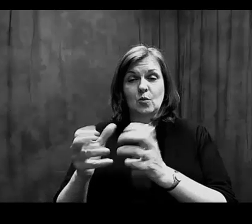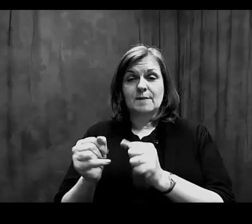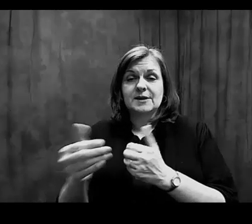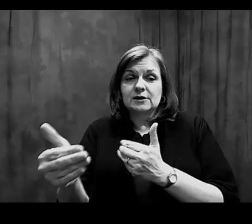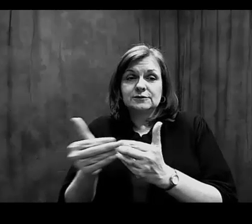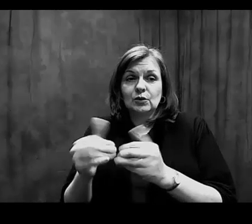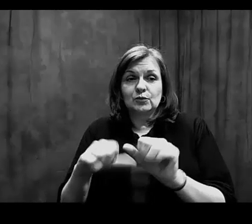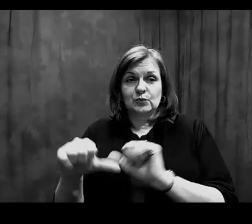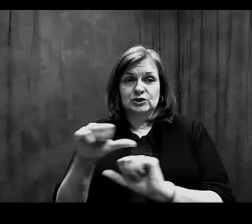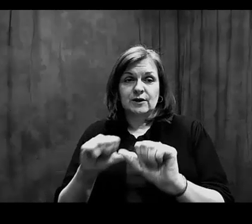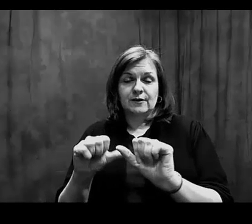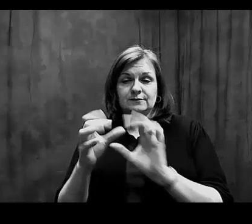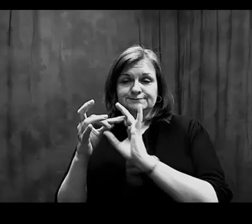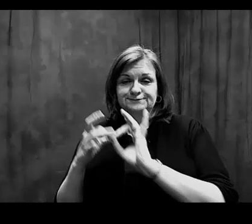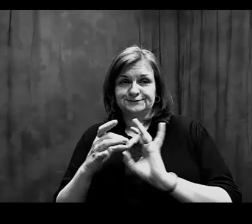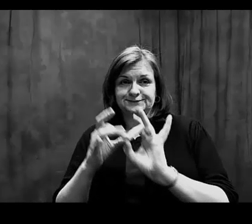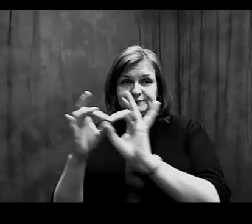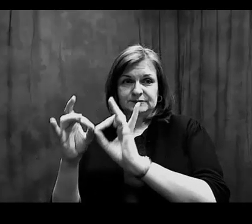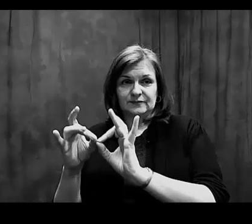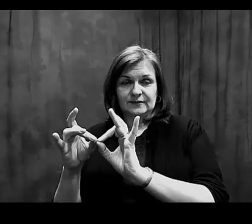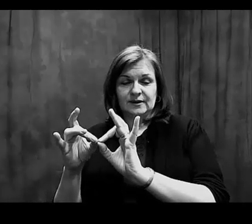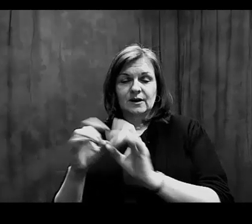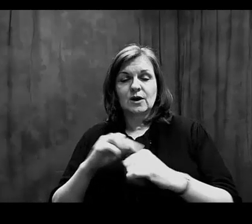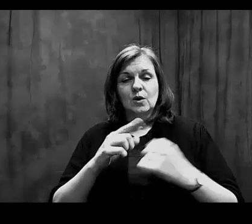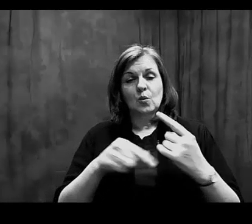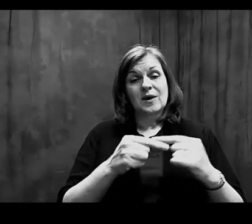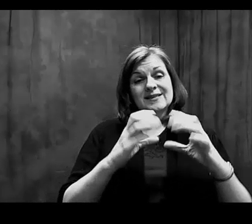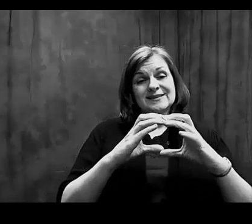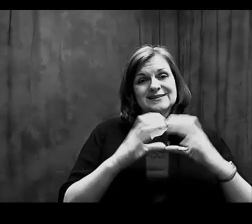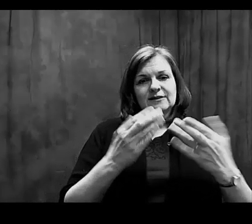but when you divide the cells so rapidly